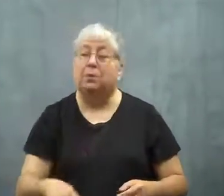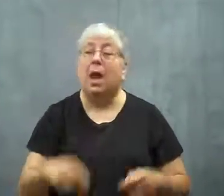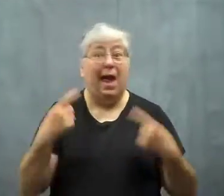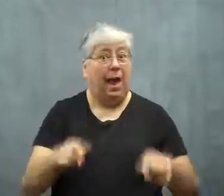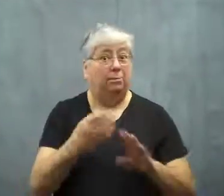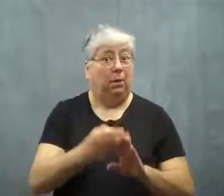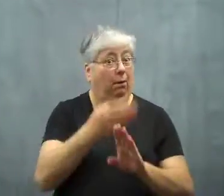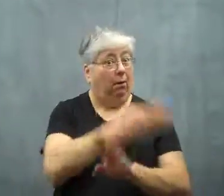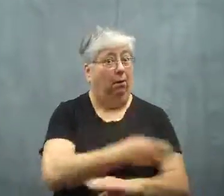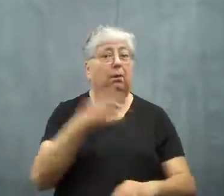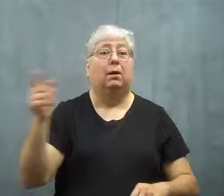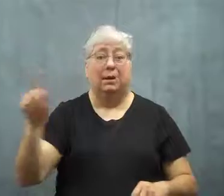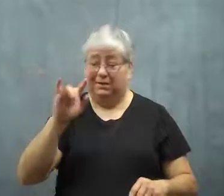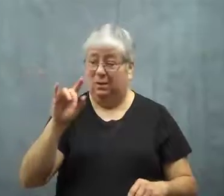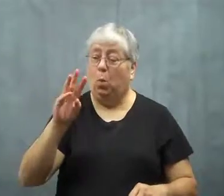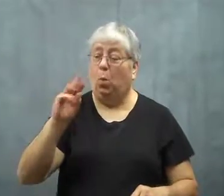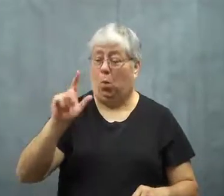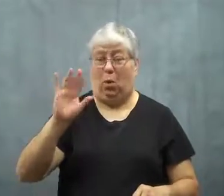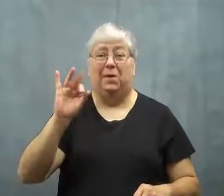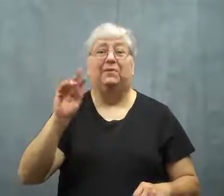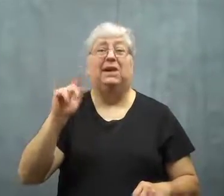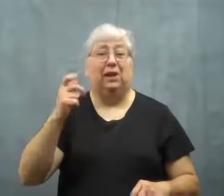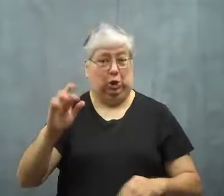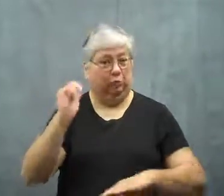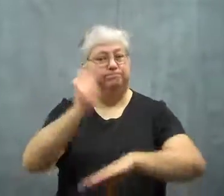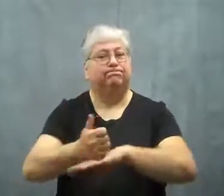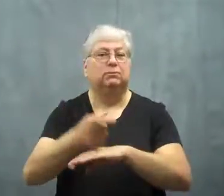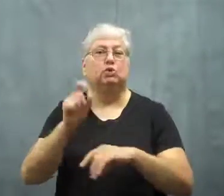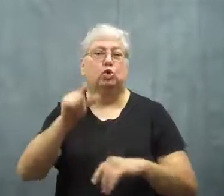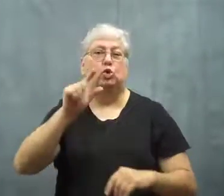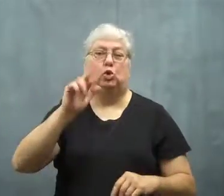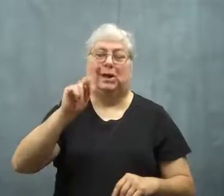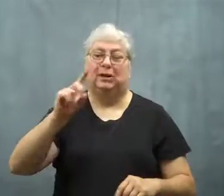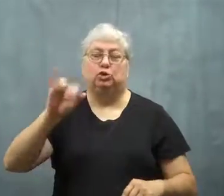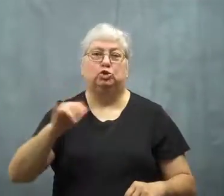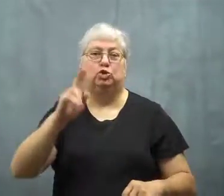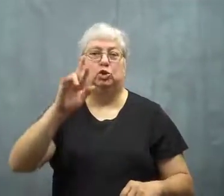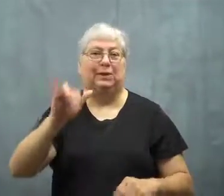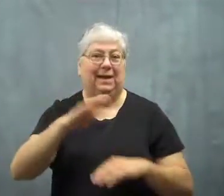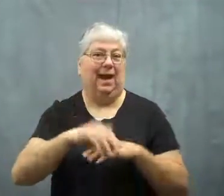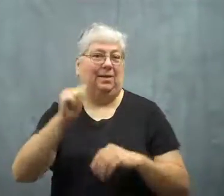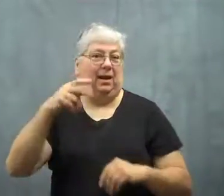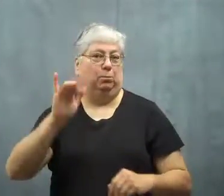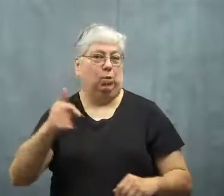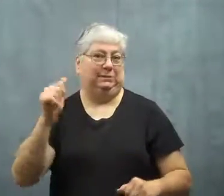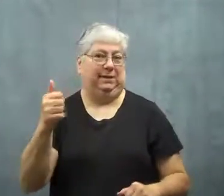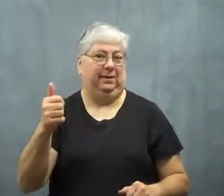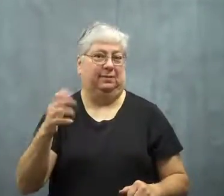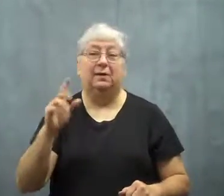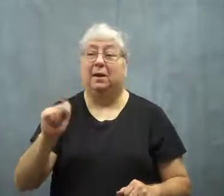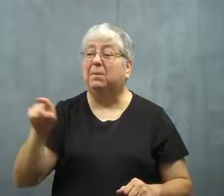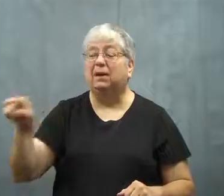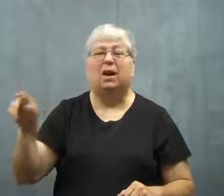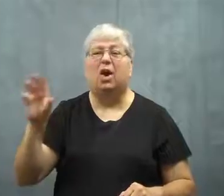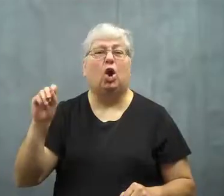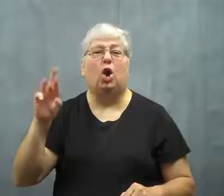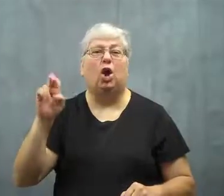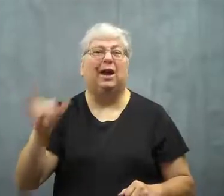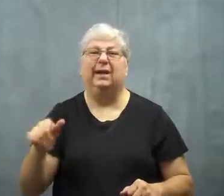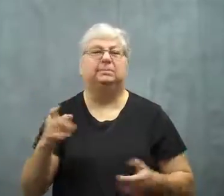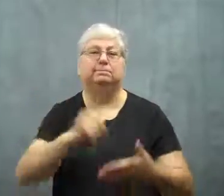Previously, Wolfinger had arranged for a grand jury to convene on April 10.